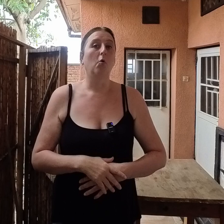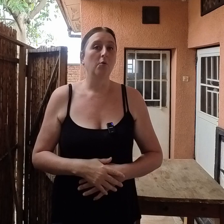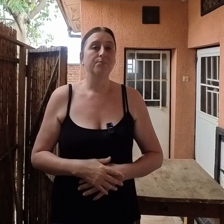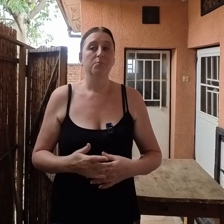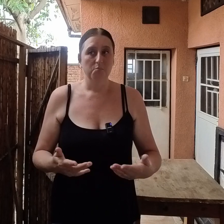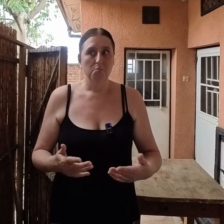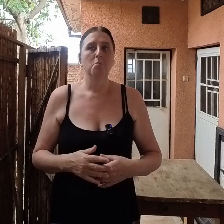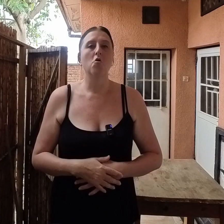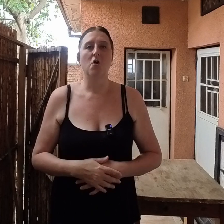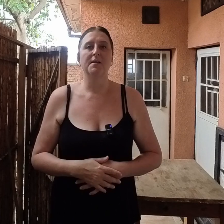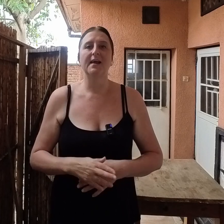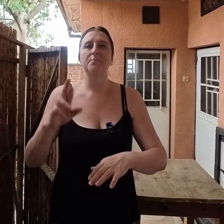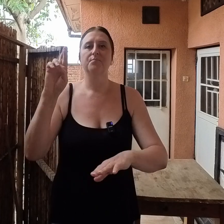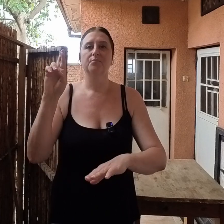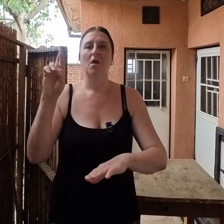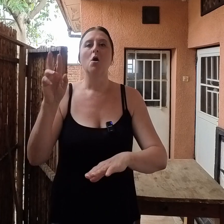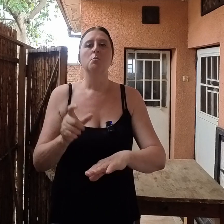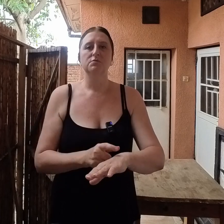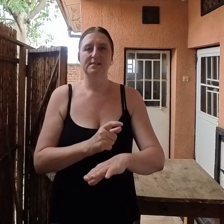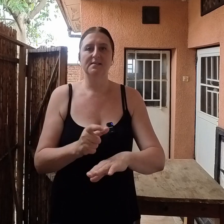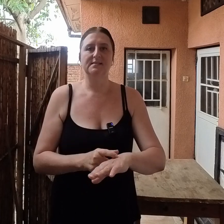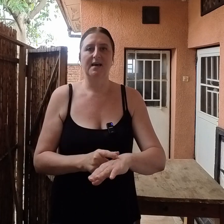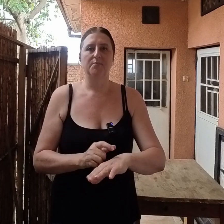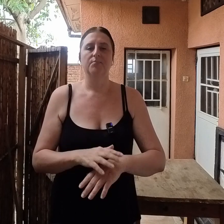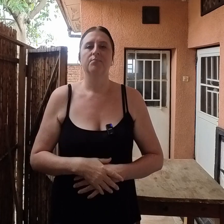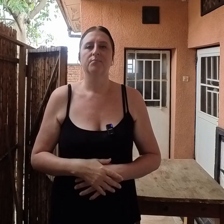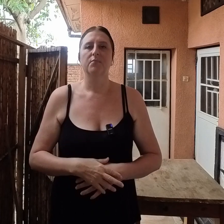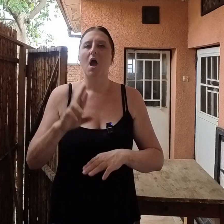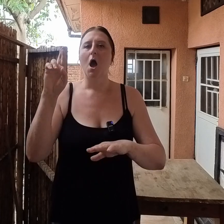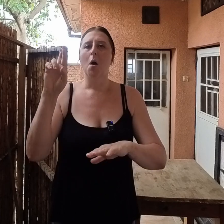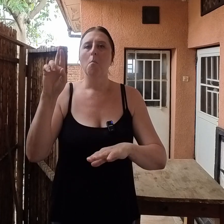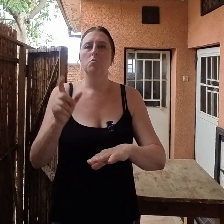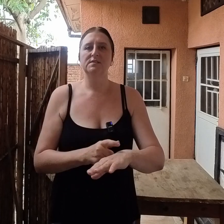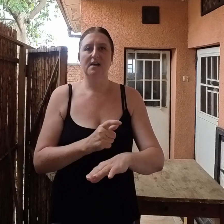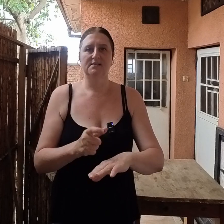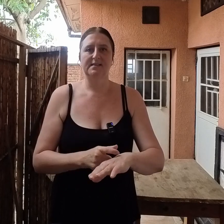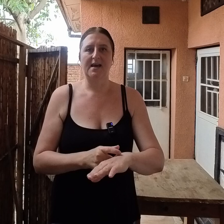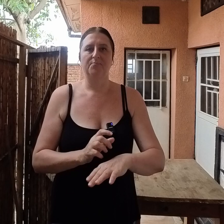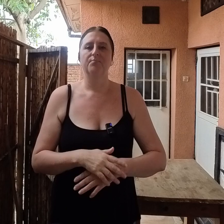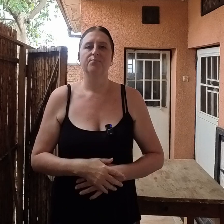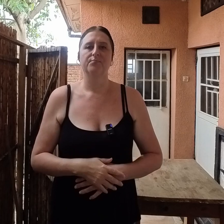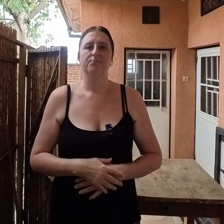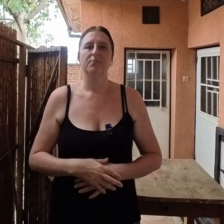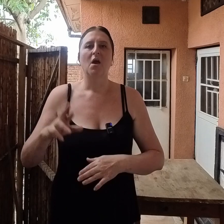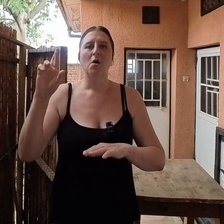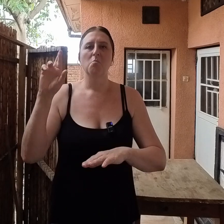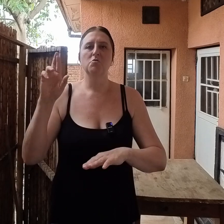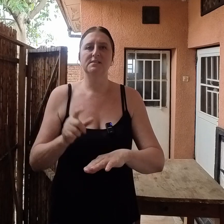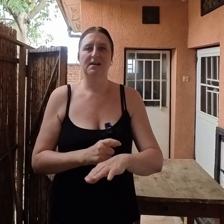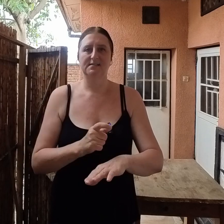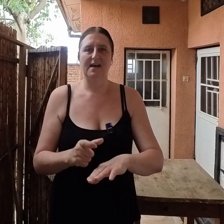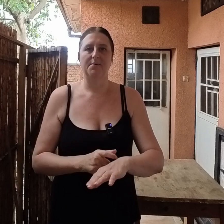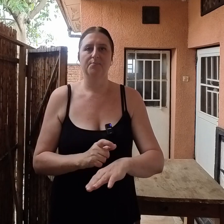Or more commonly Musanze. Musanze. Musanze.